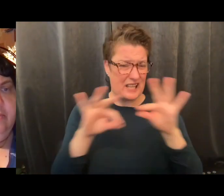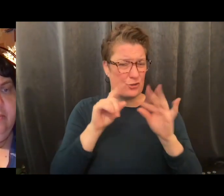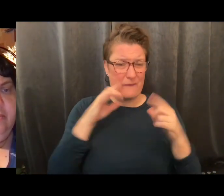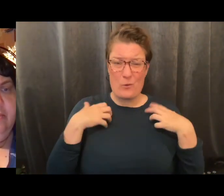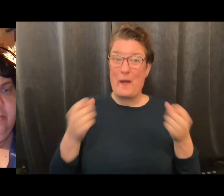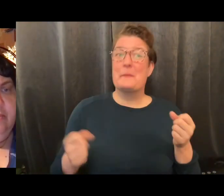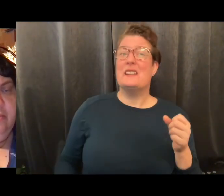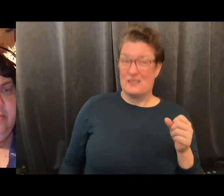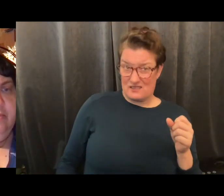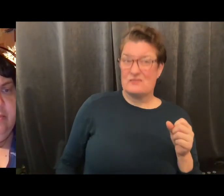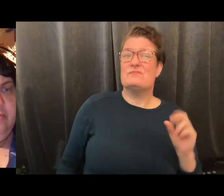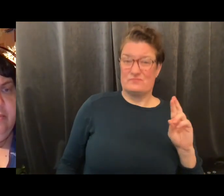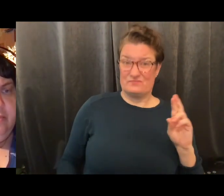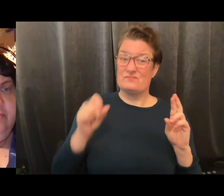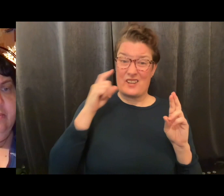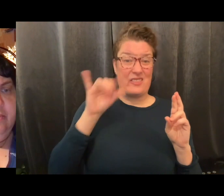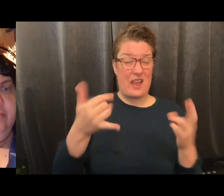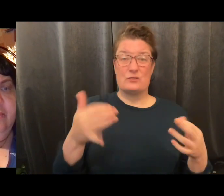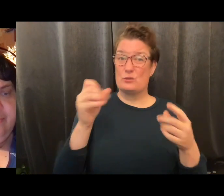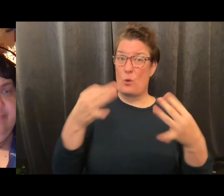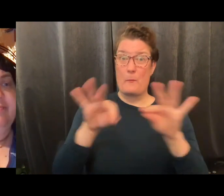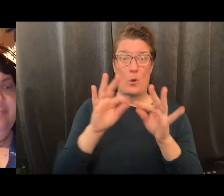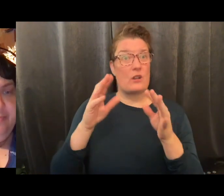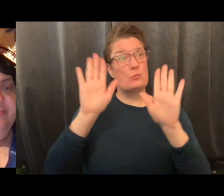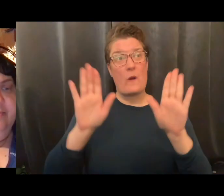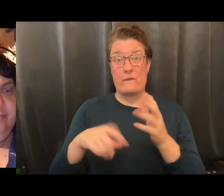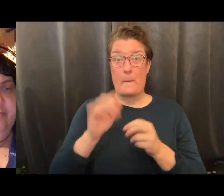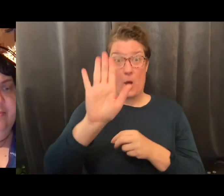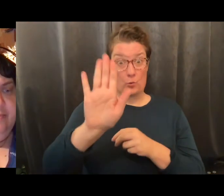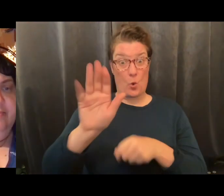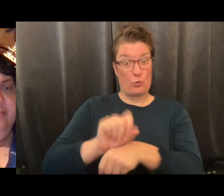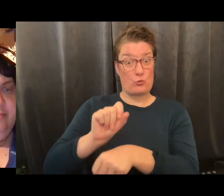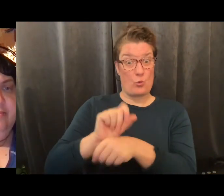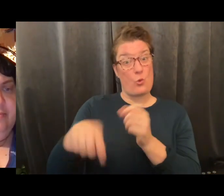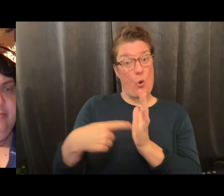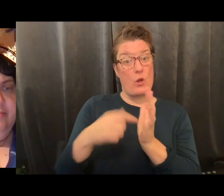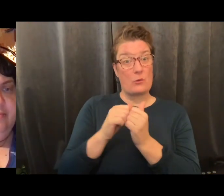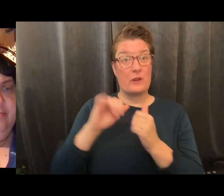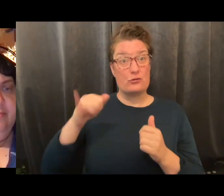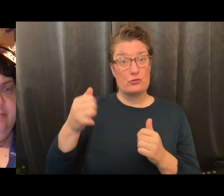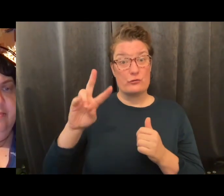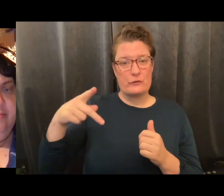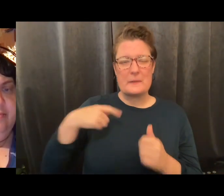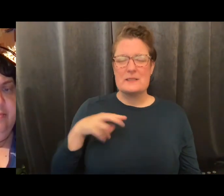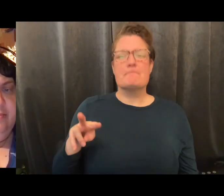Voice for Peace is like oh, this is like an organized Jewish space where